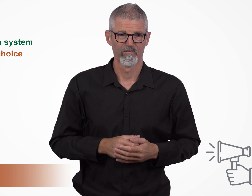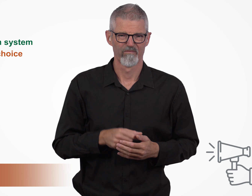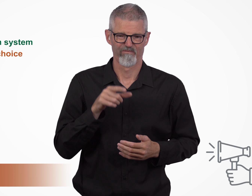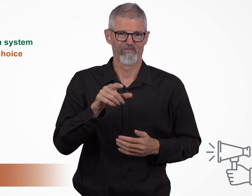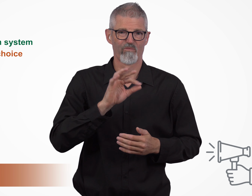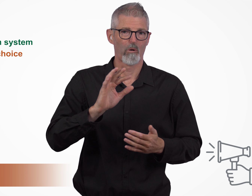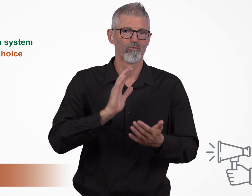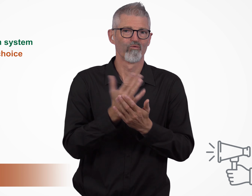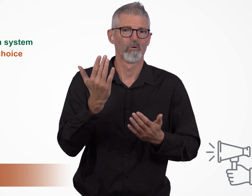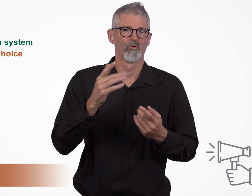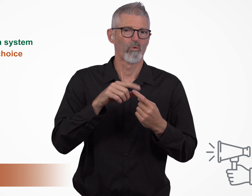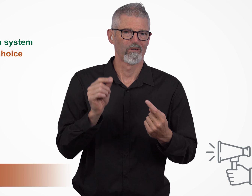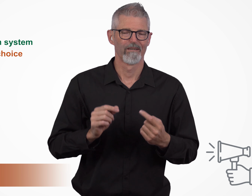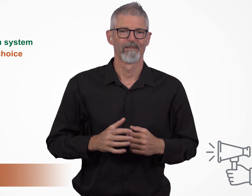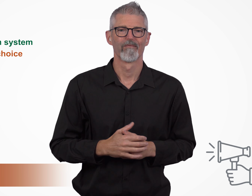That’s not a choice.”